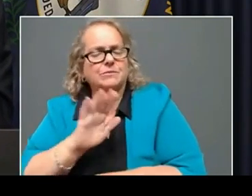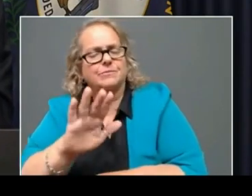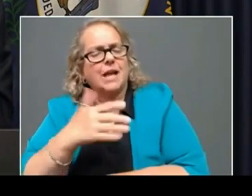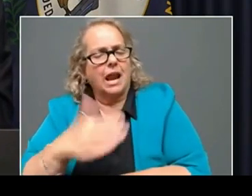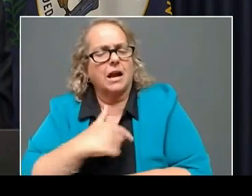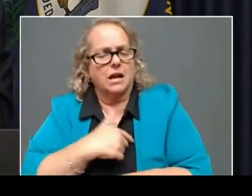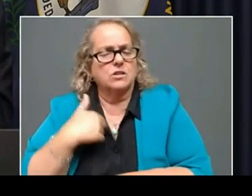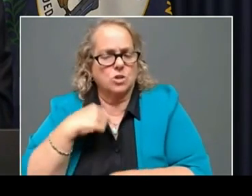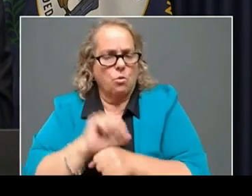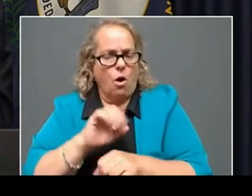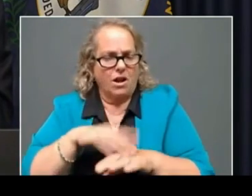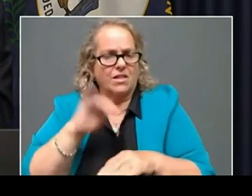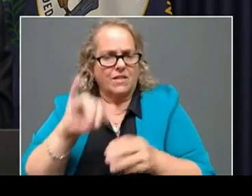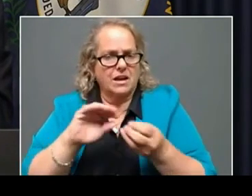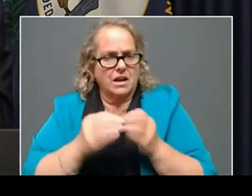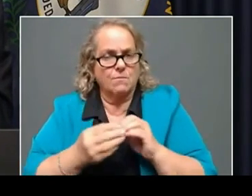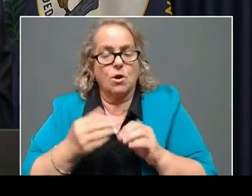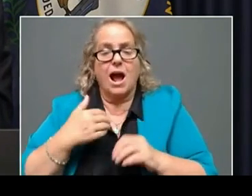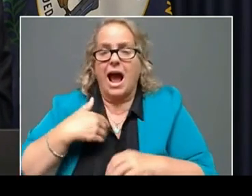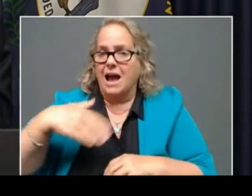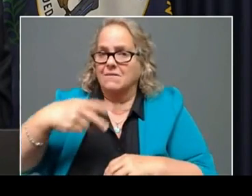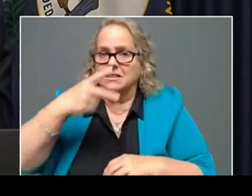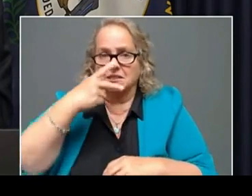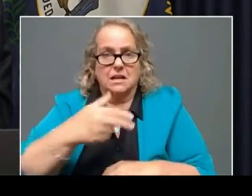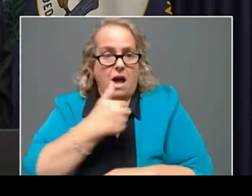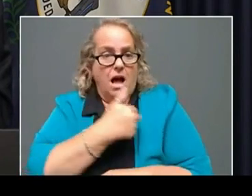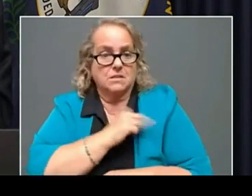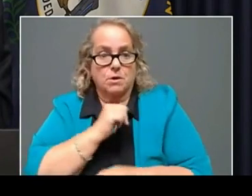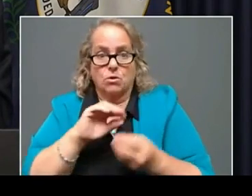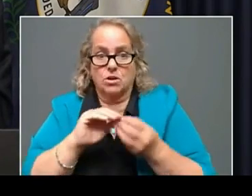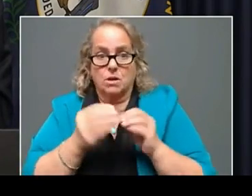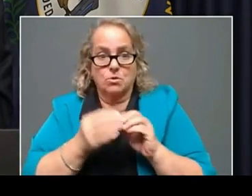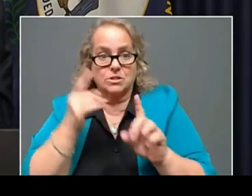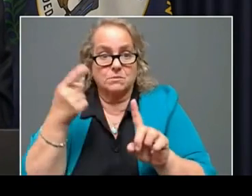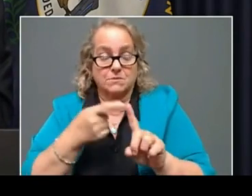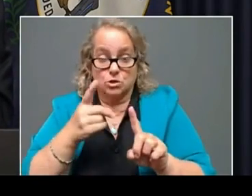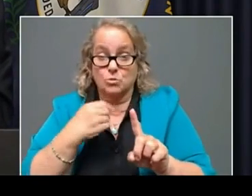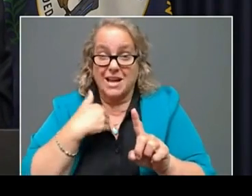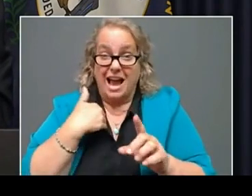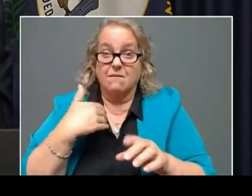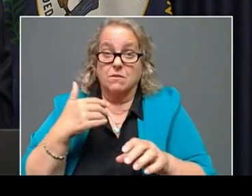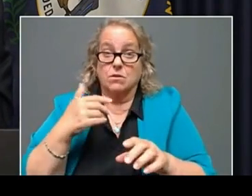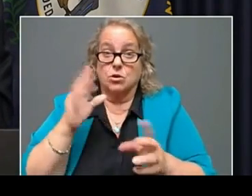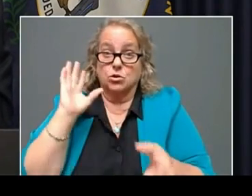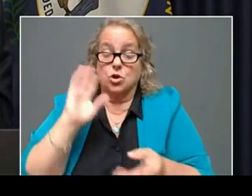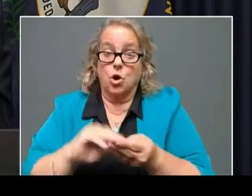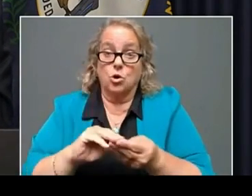specifically. Um Do we have the total delta variant numbers kelly? You pull